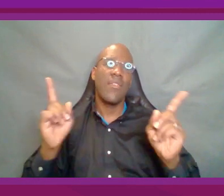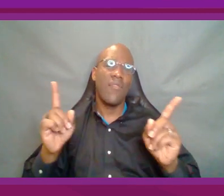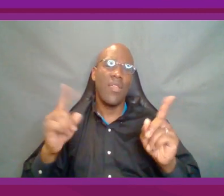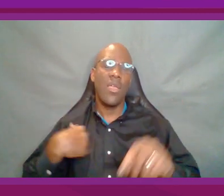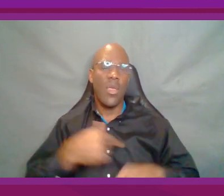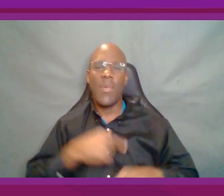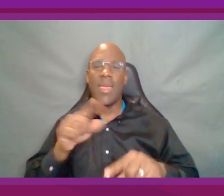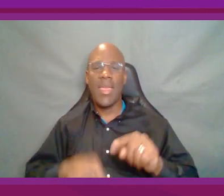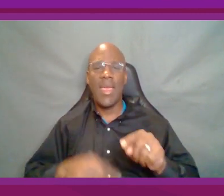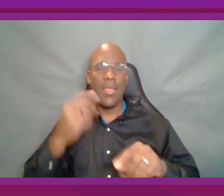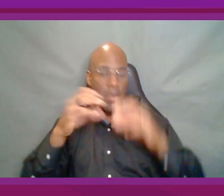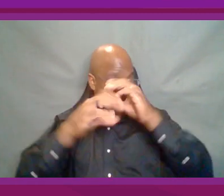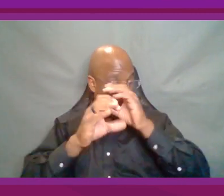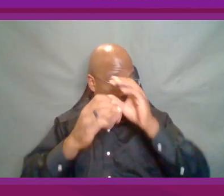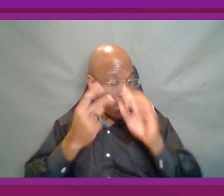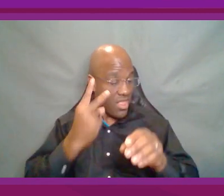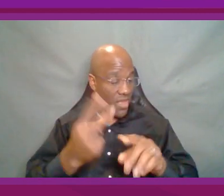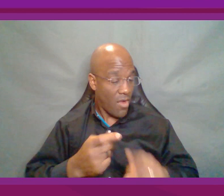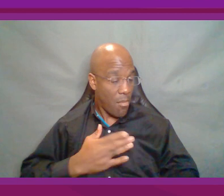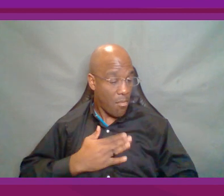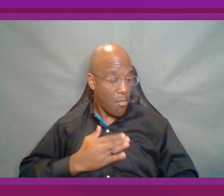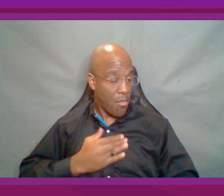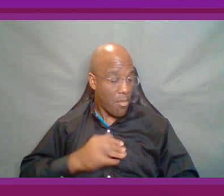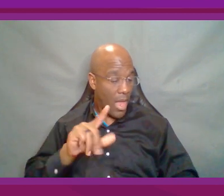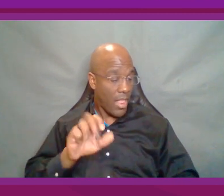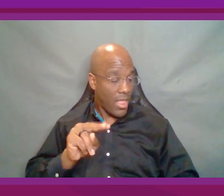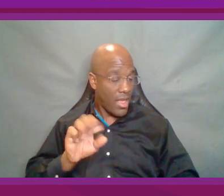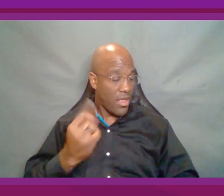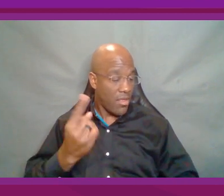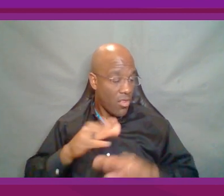can't just look at our own lens right. But we can't fix all the problems at the same time,